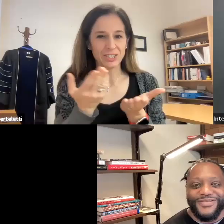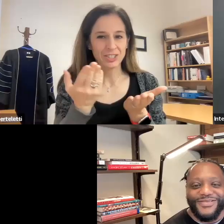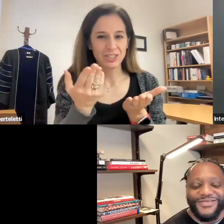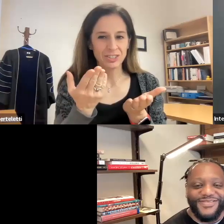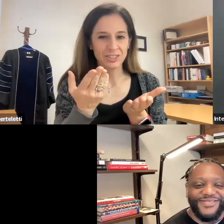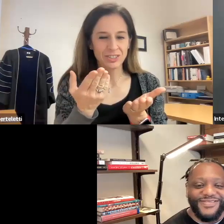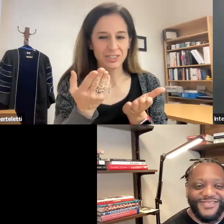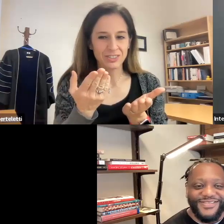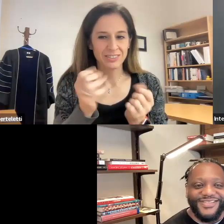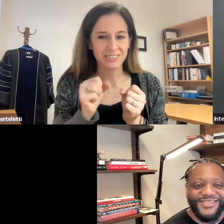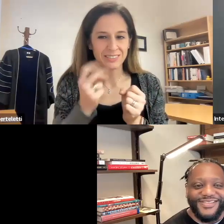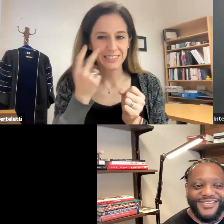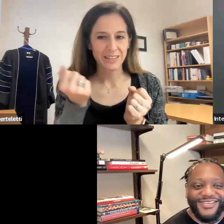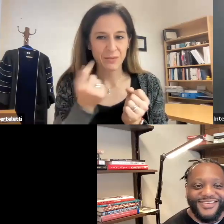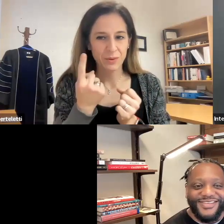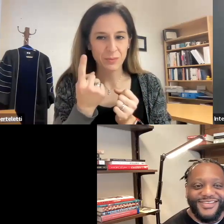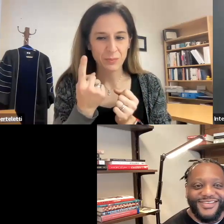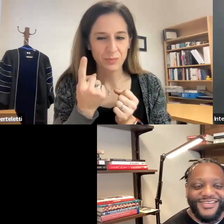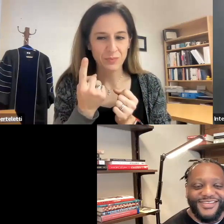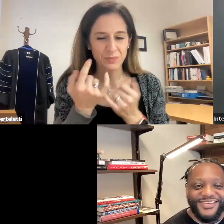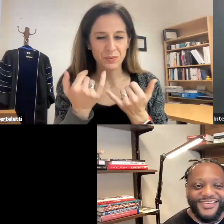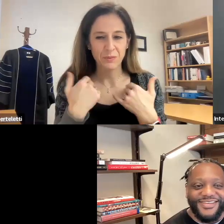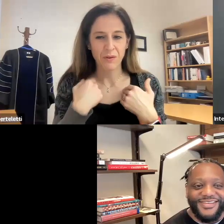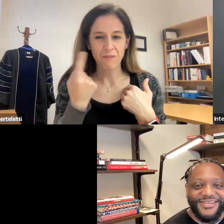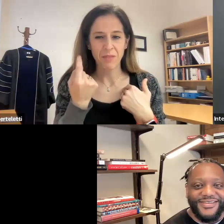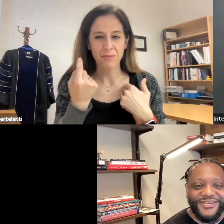Okay. Can everybody see the interpreter, myself, and Dr.